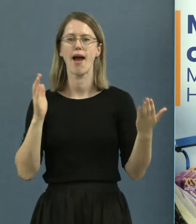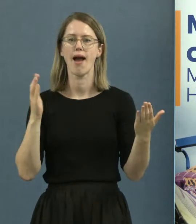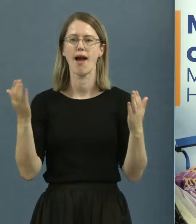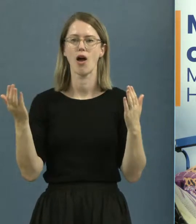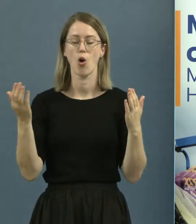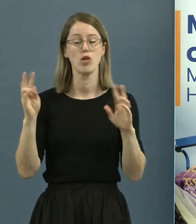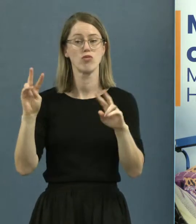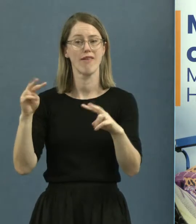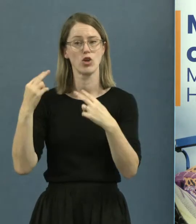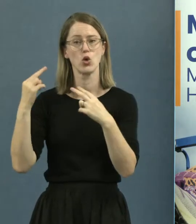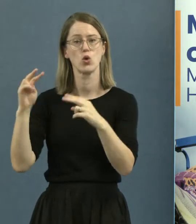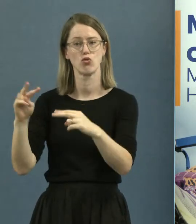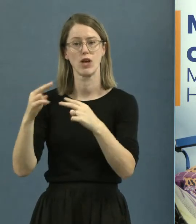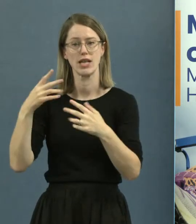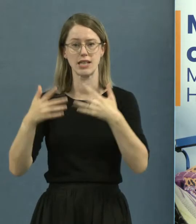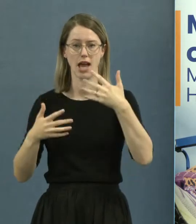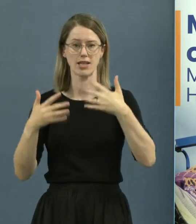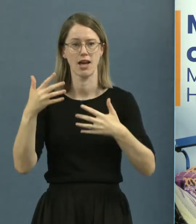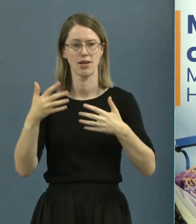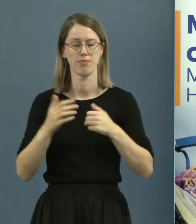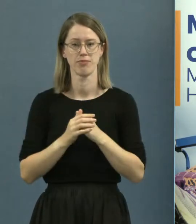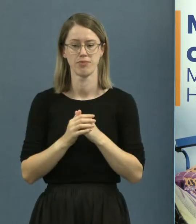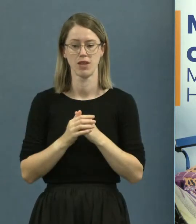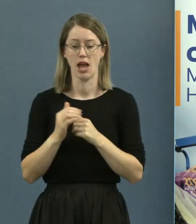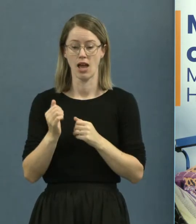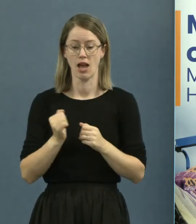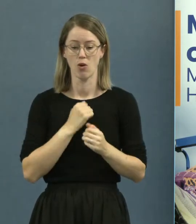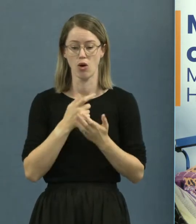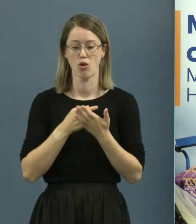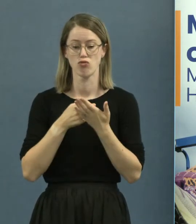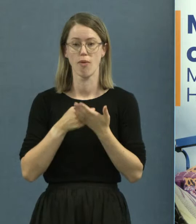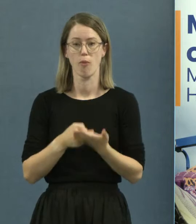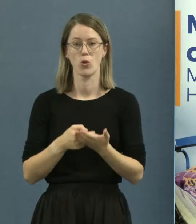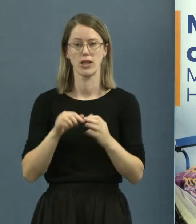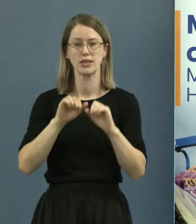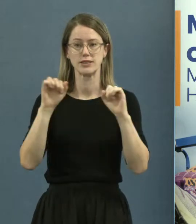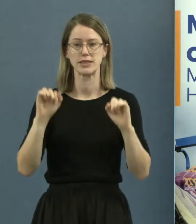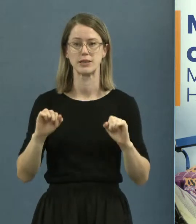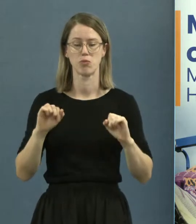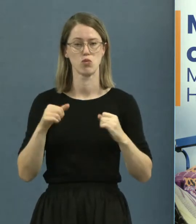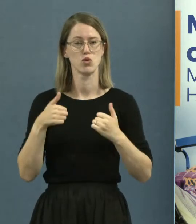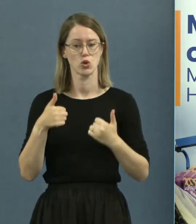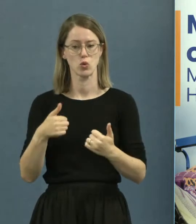regularly compare...you know, we regularly review that data. We have very good reporting in